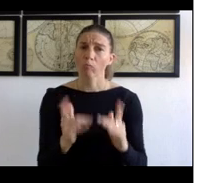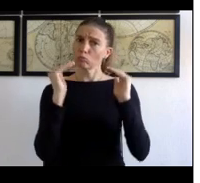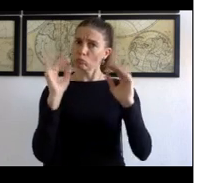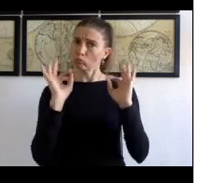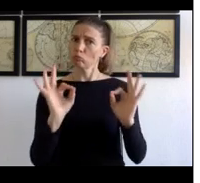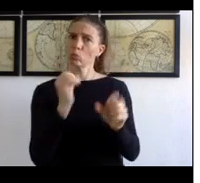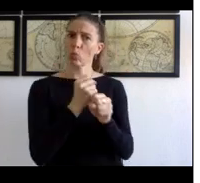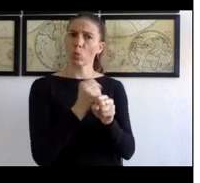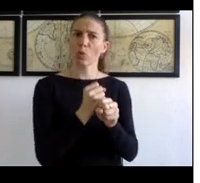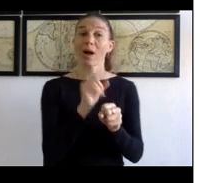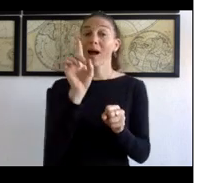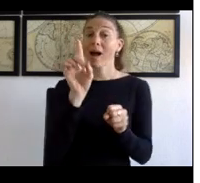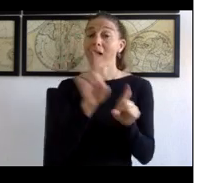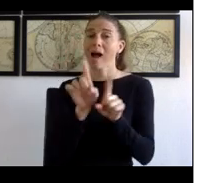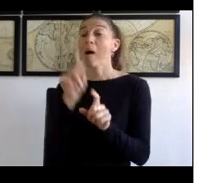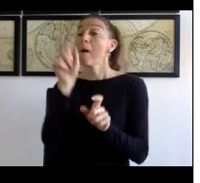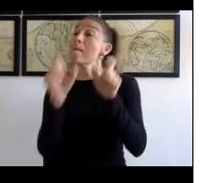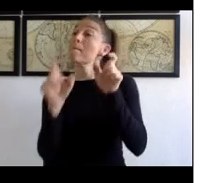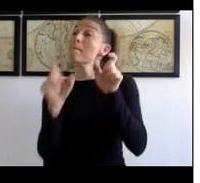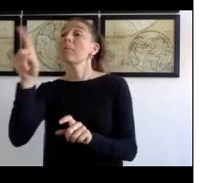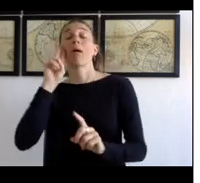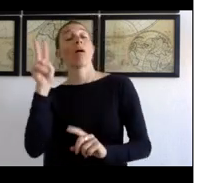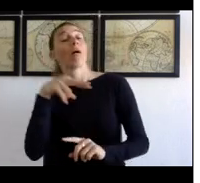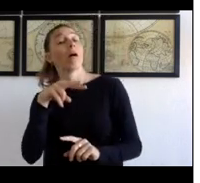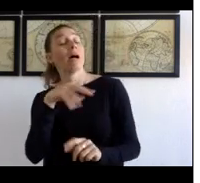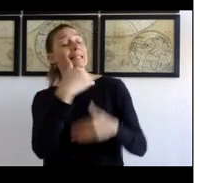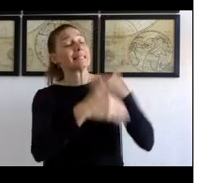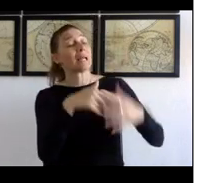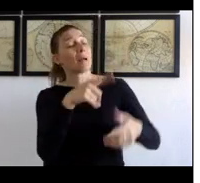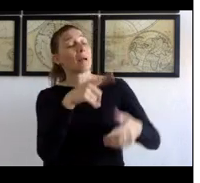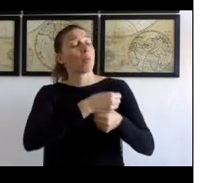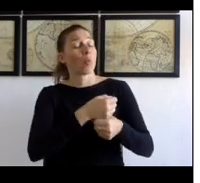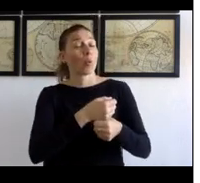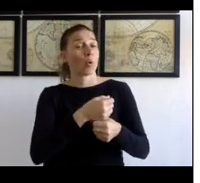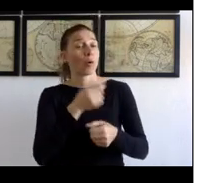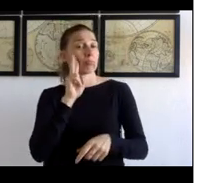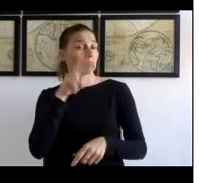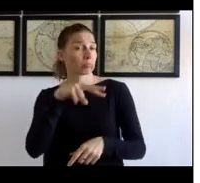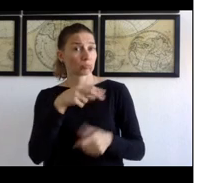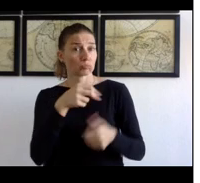but we have a number of data for selective countries, of course,